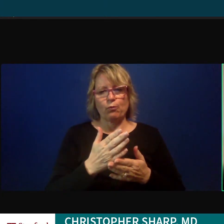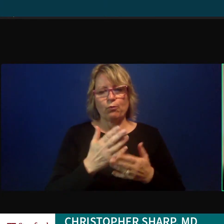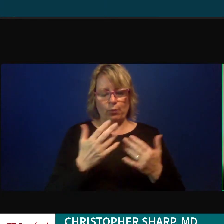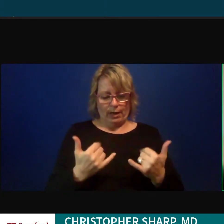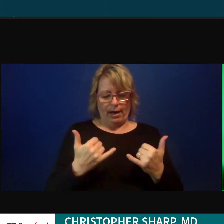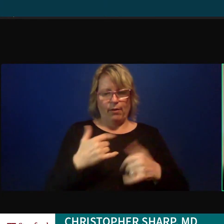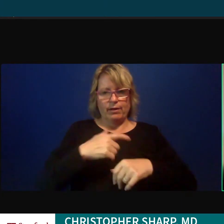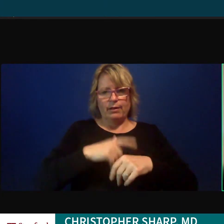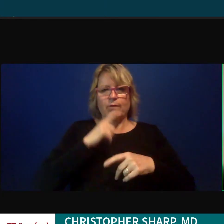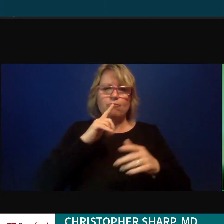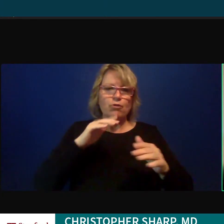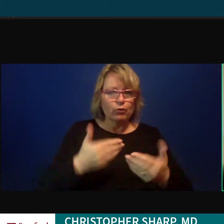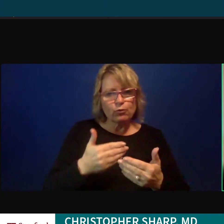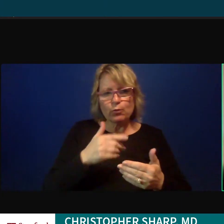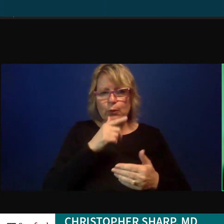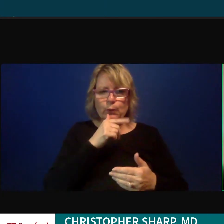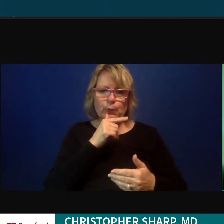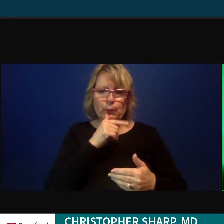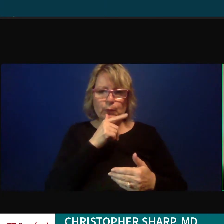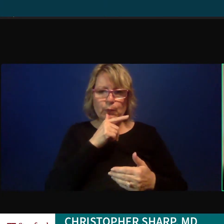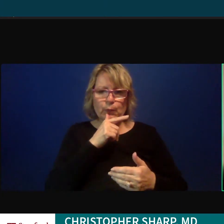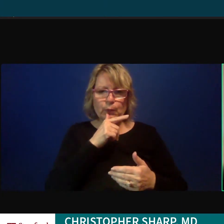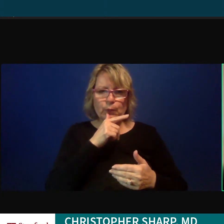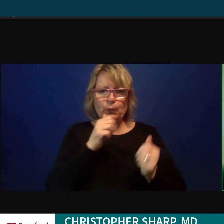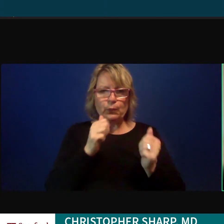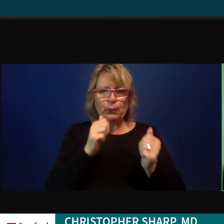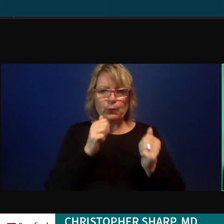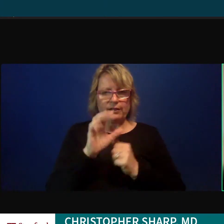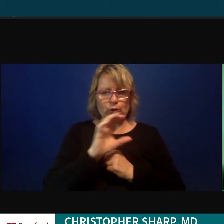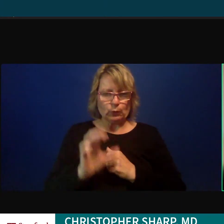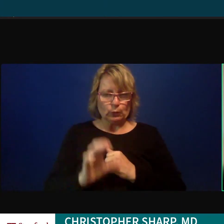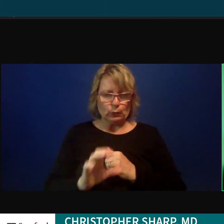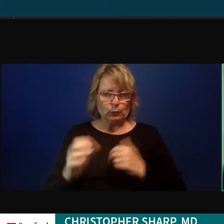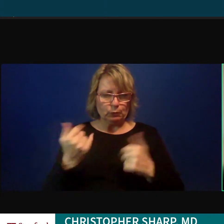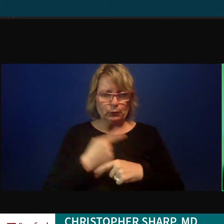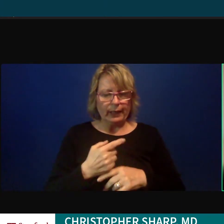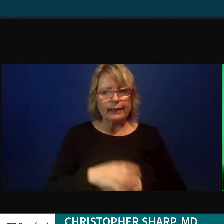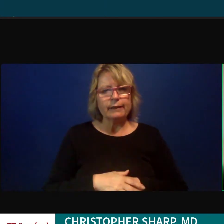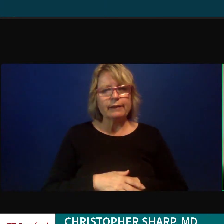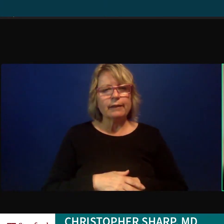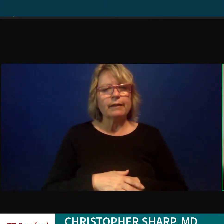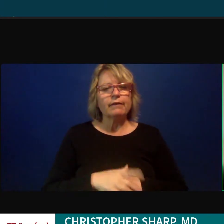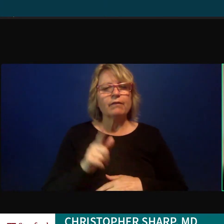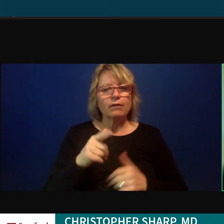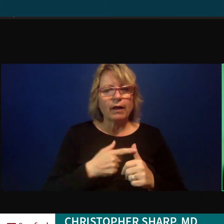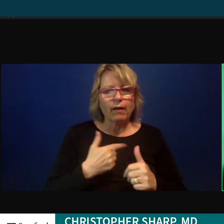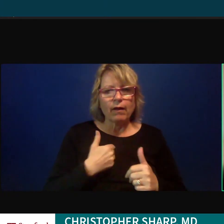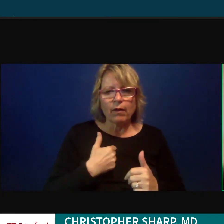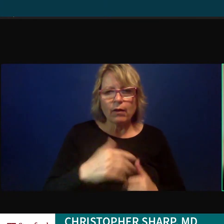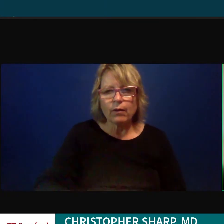to who is actually on the call with us today. First, we have Roy Schoenberg,